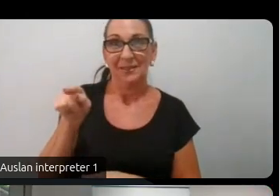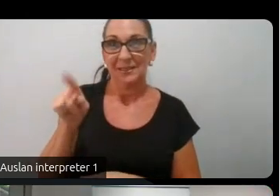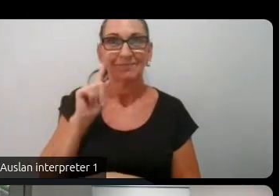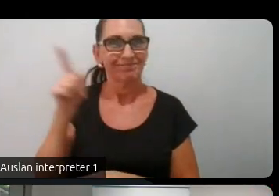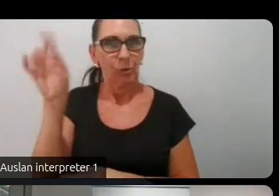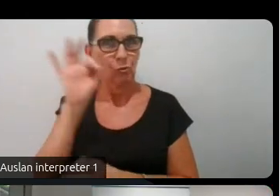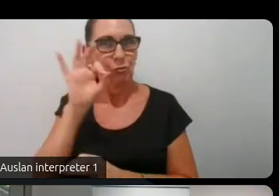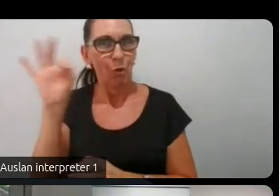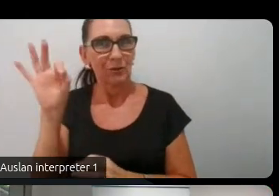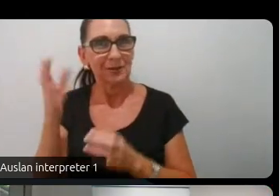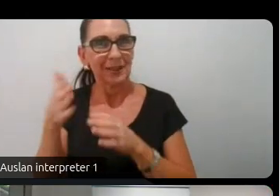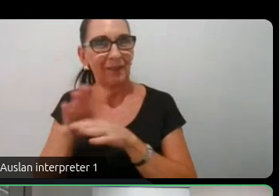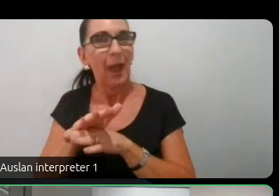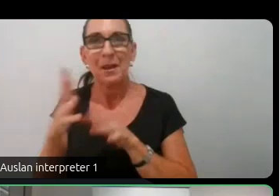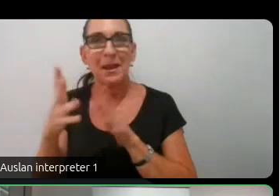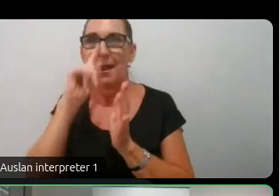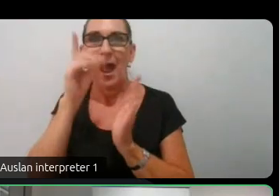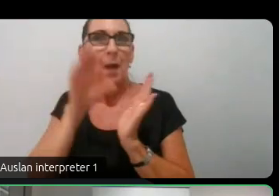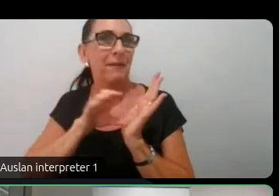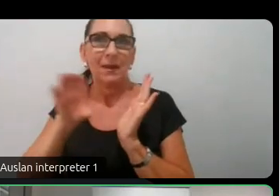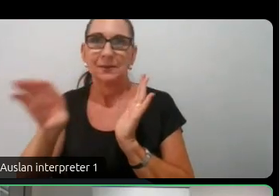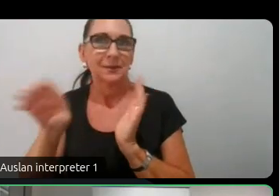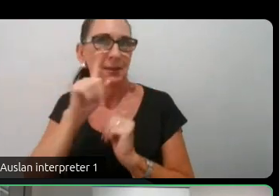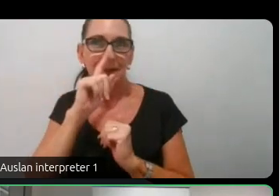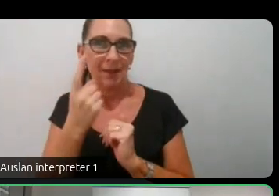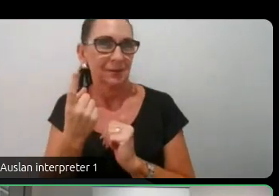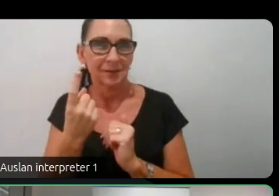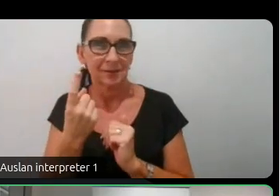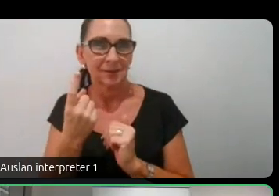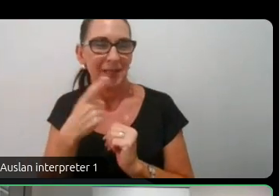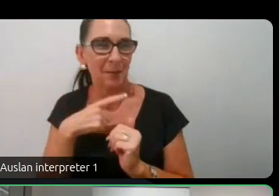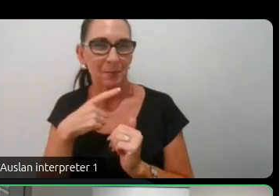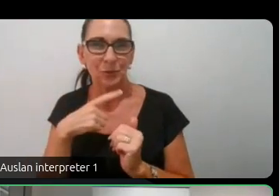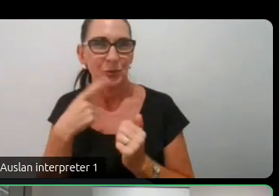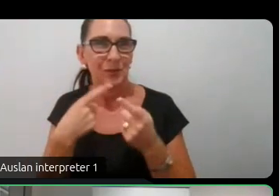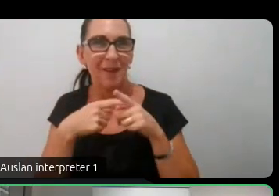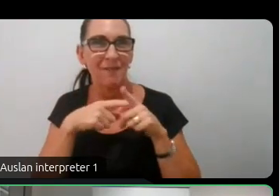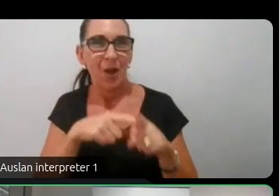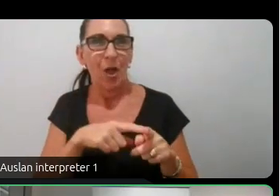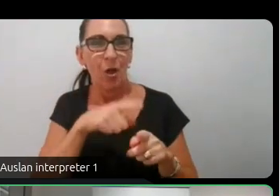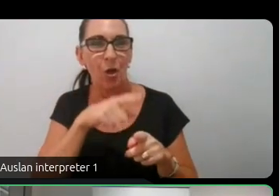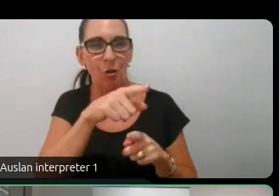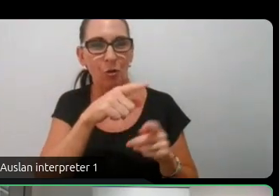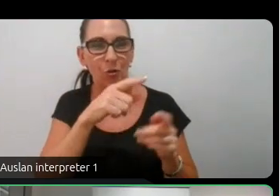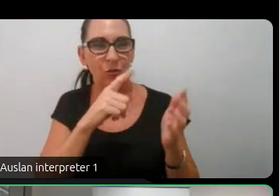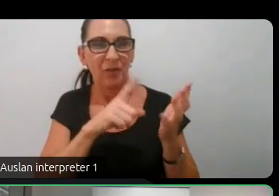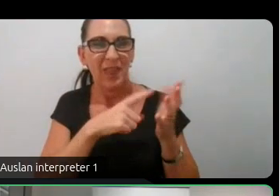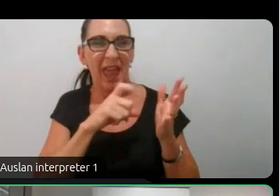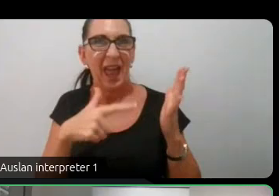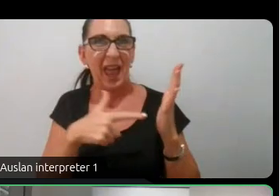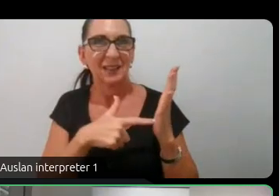can't be funded. Um because it doesn't satisfy uh section 341F, which is is the support NDIS support